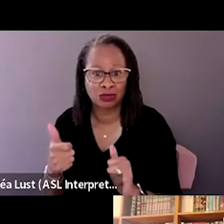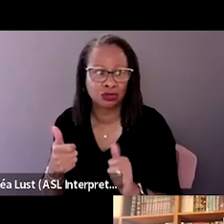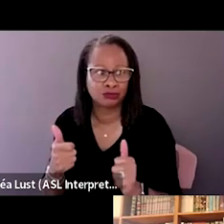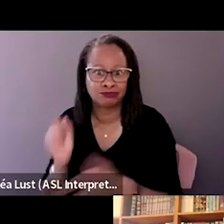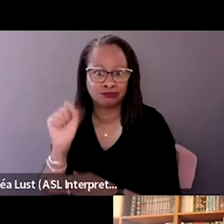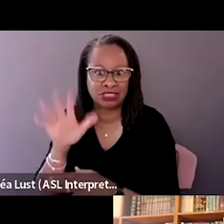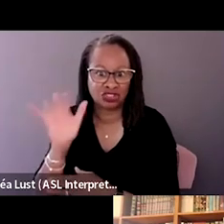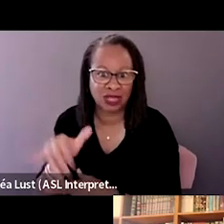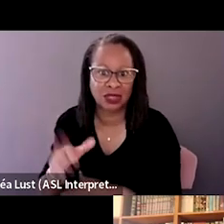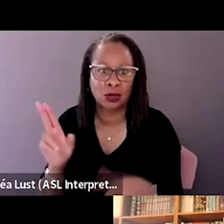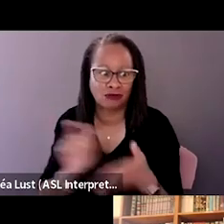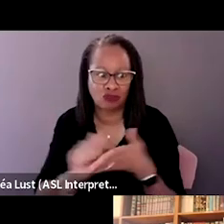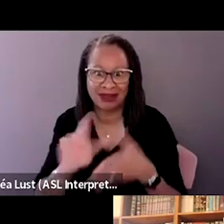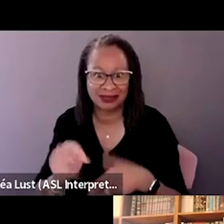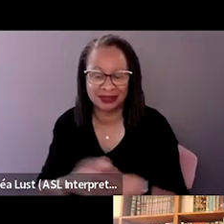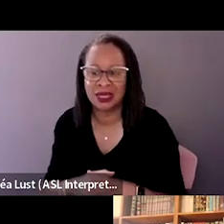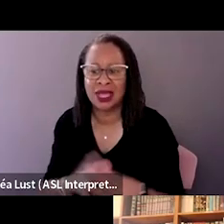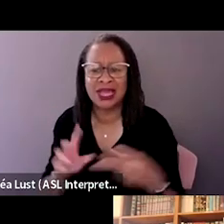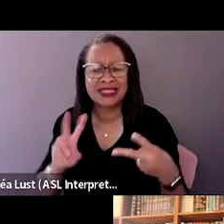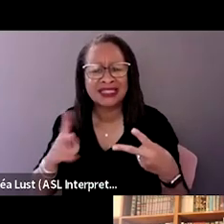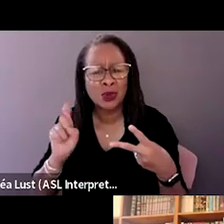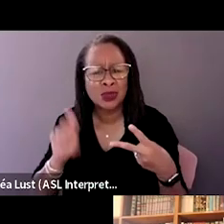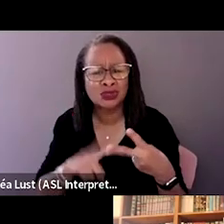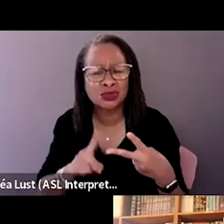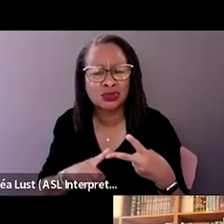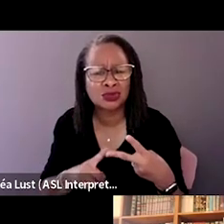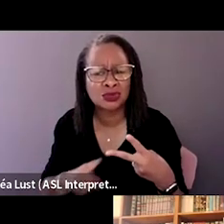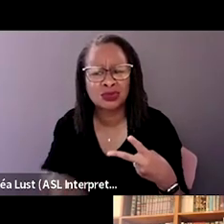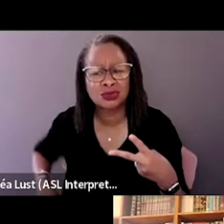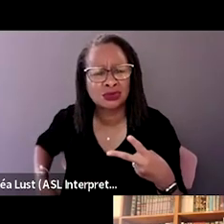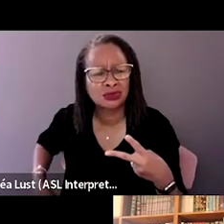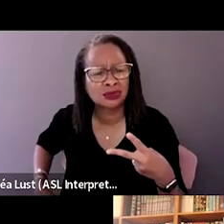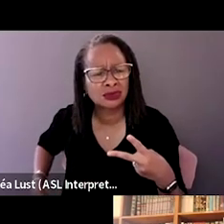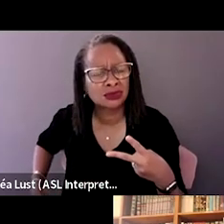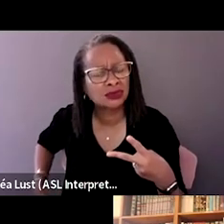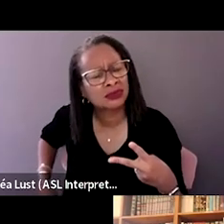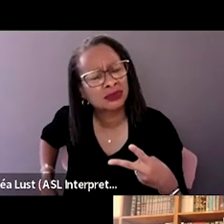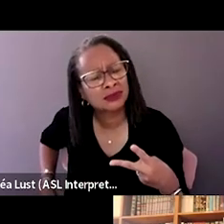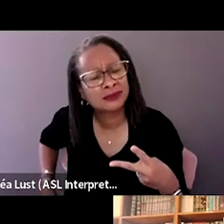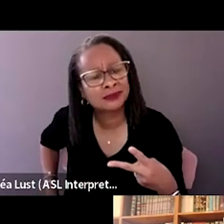And then what was the second question? Is how important is the treatment- Is the treatment set in stone?